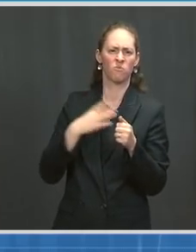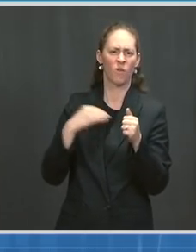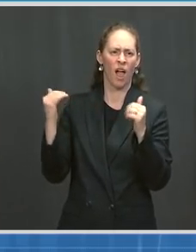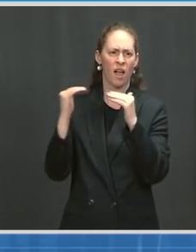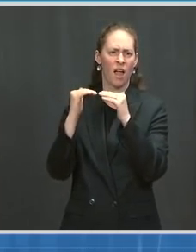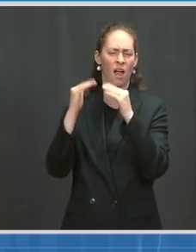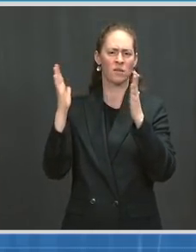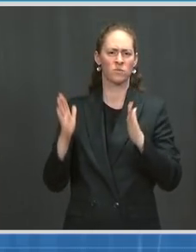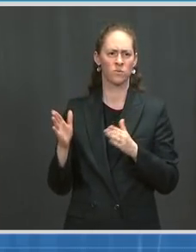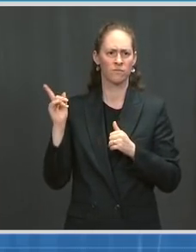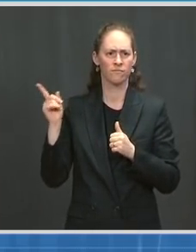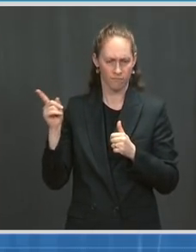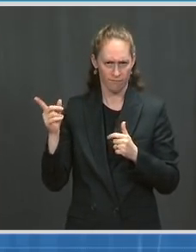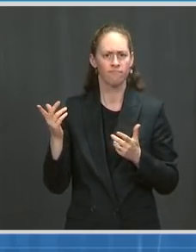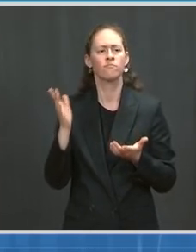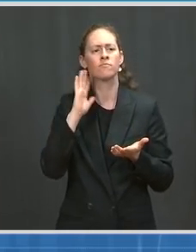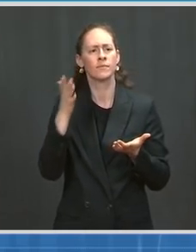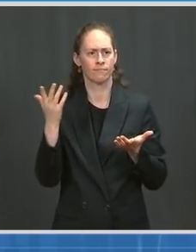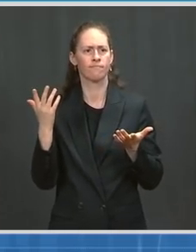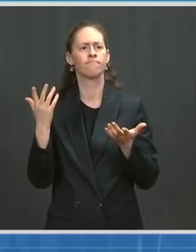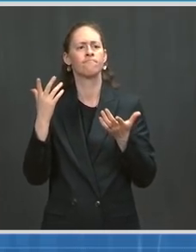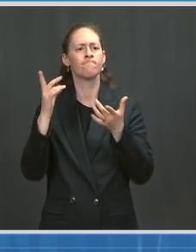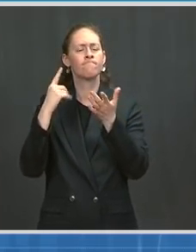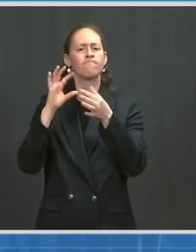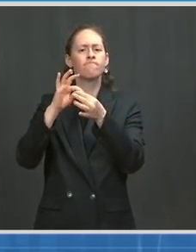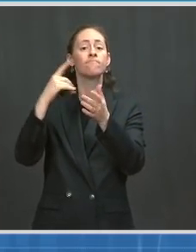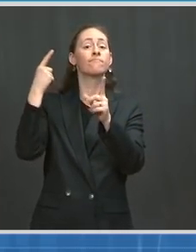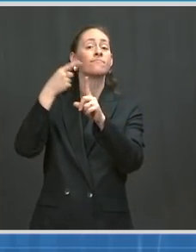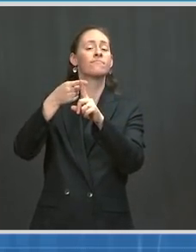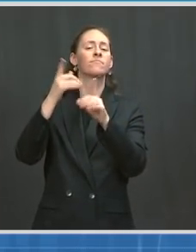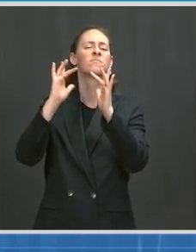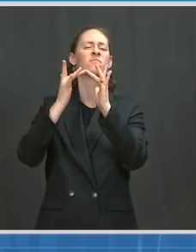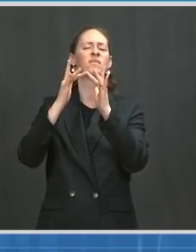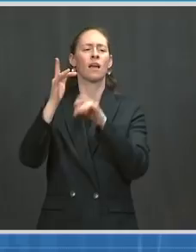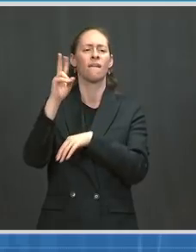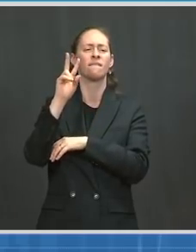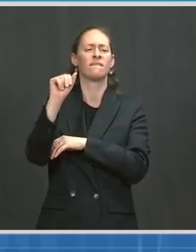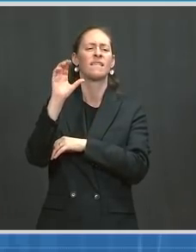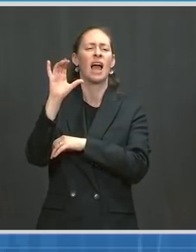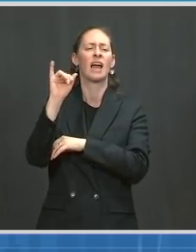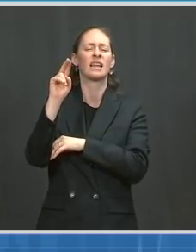and 438829 text line throughout the day.